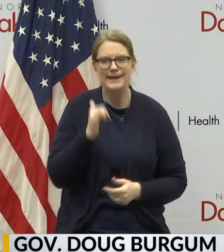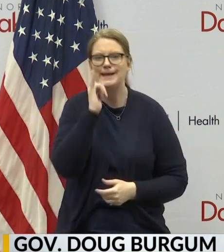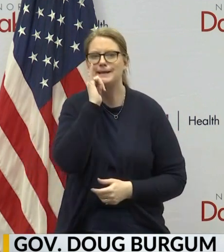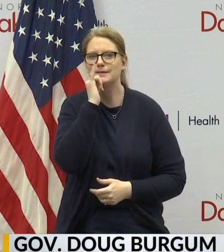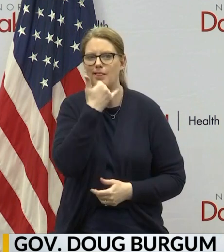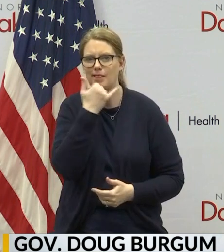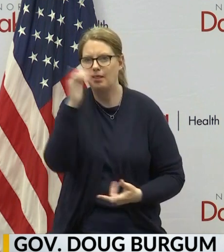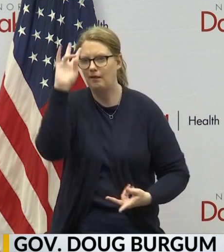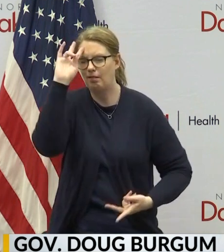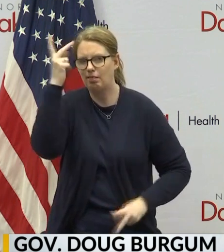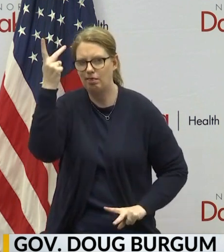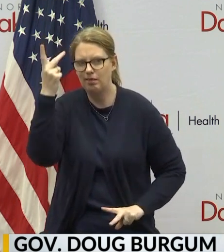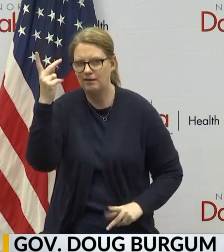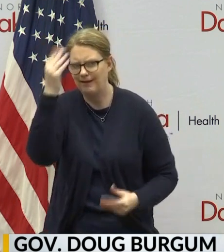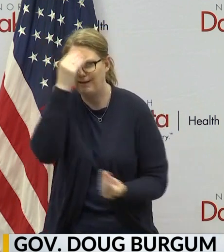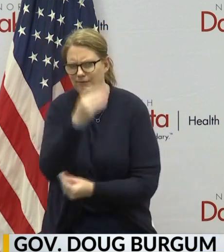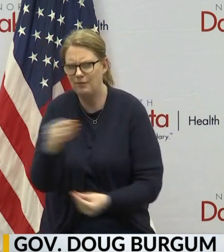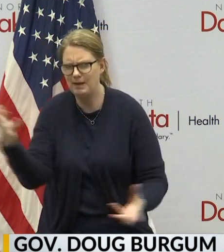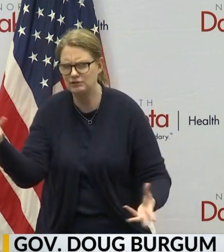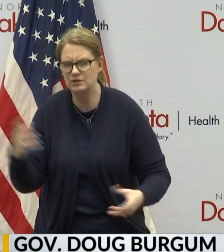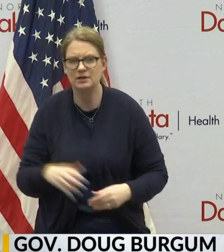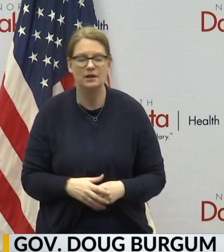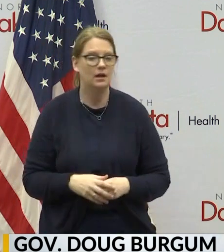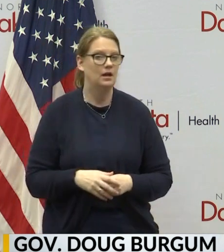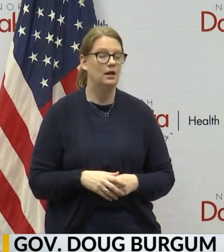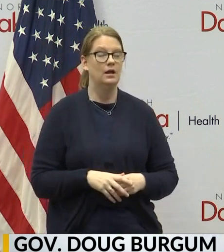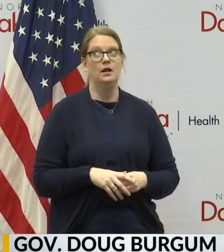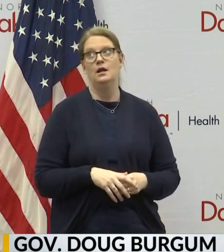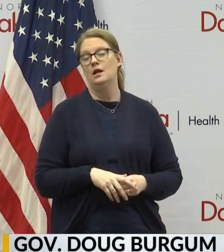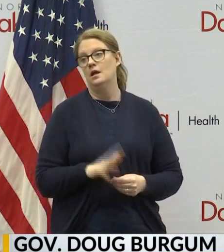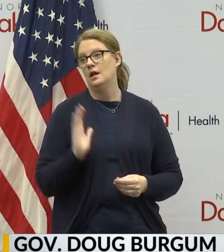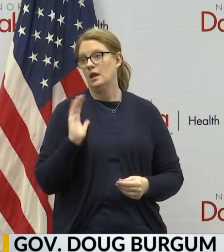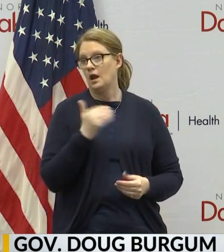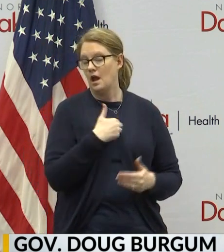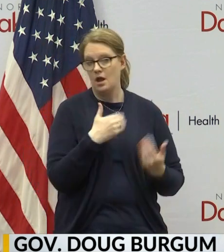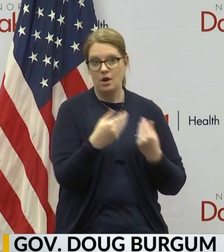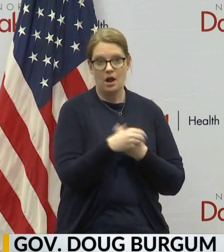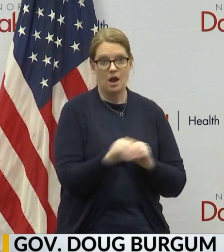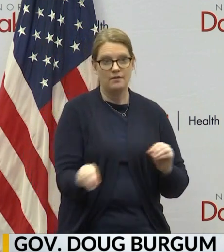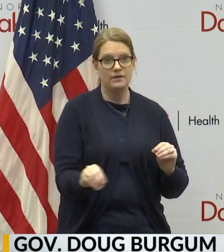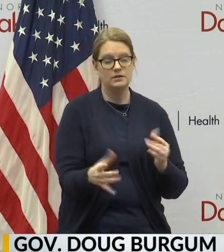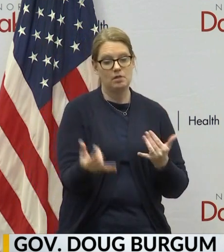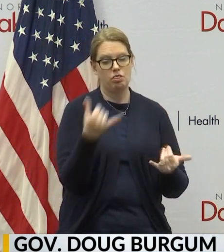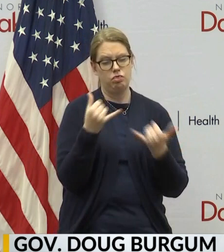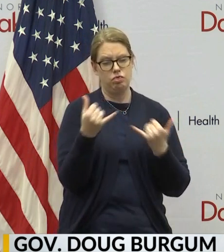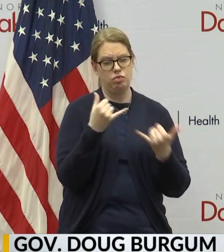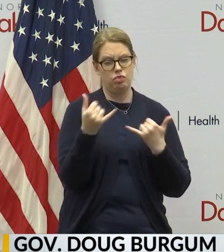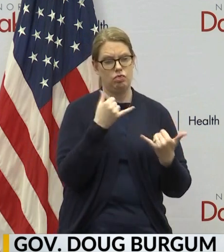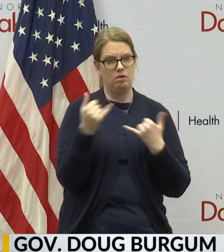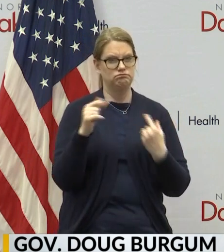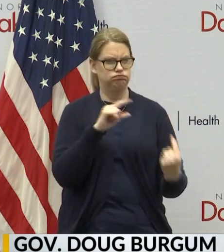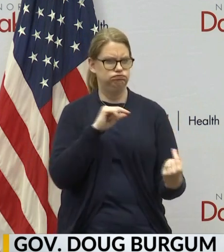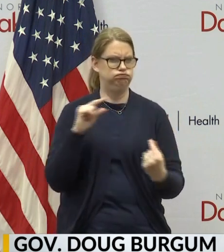THE WAY TO STOP THE SPREAD. THANK YOU FOR DOING THAT. THE OTHER THING THAT TRAVELS